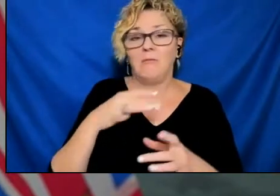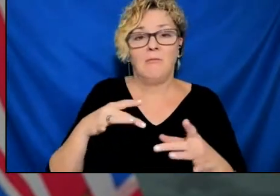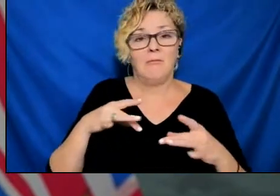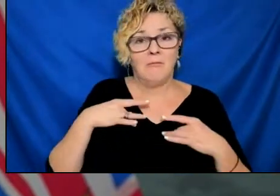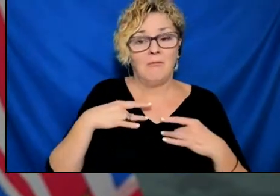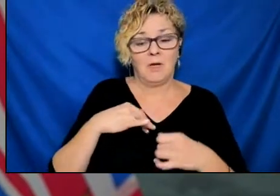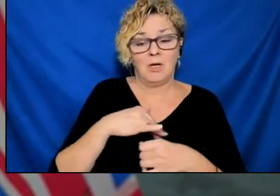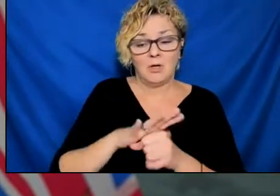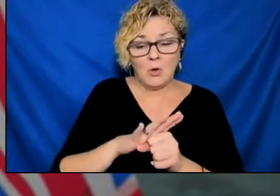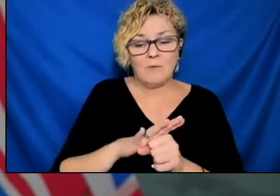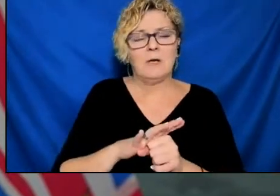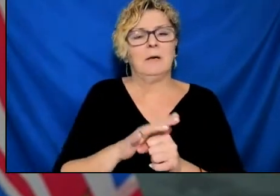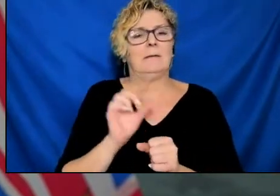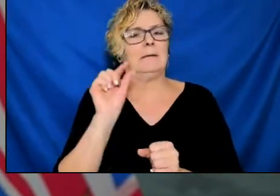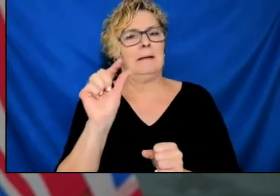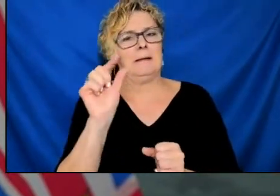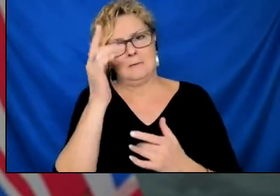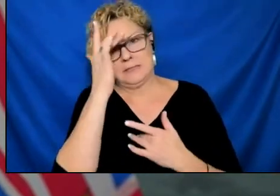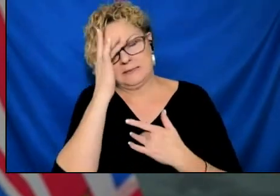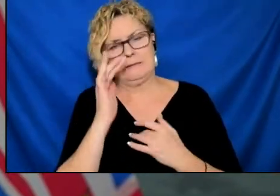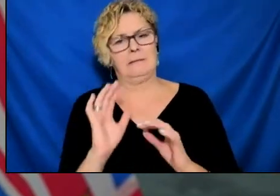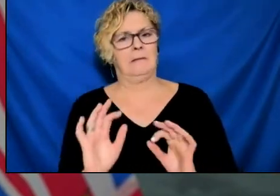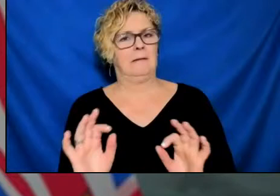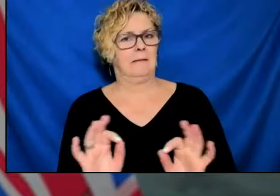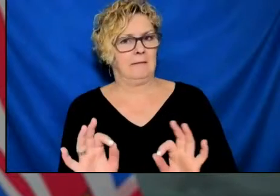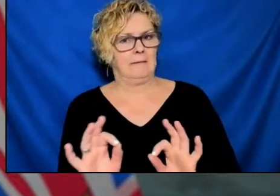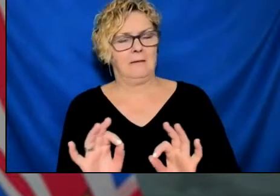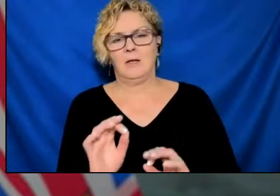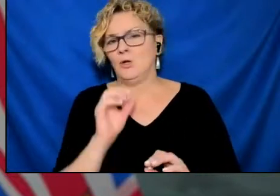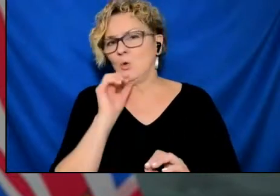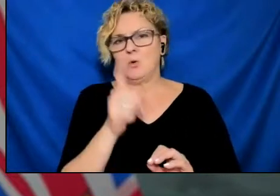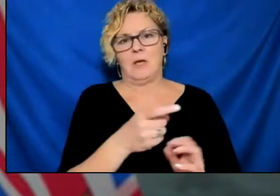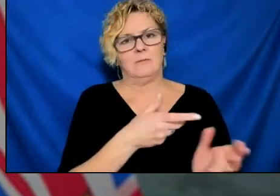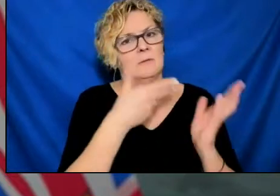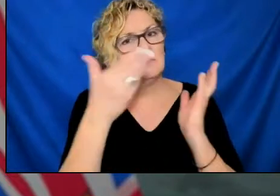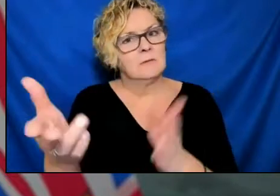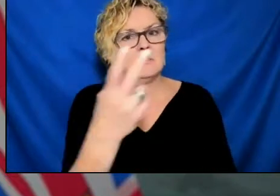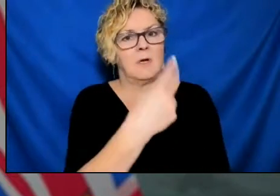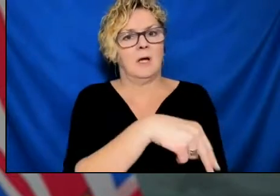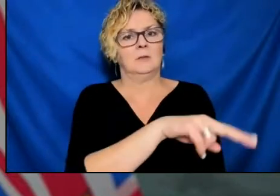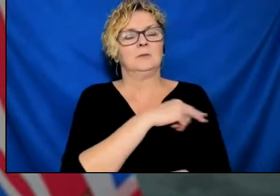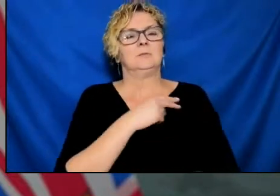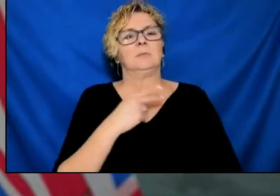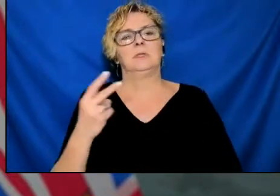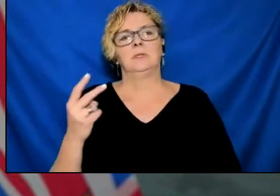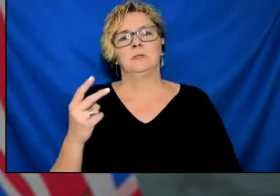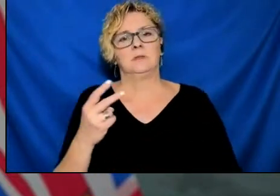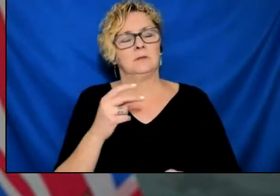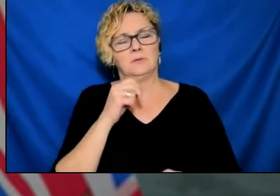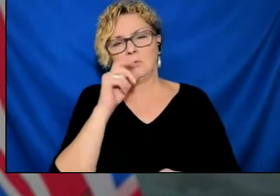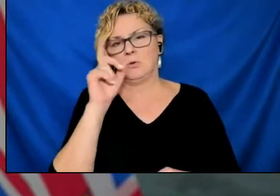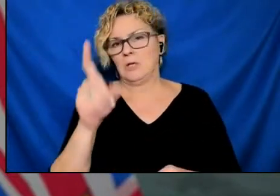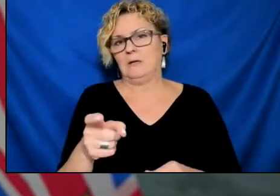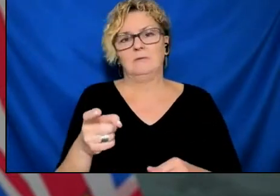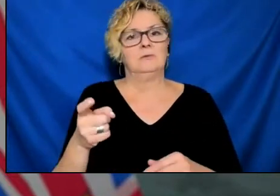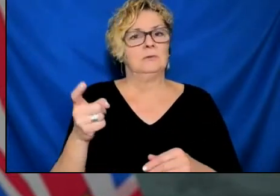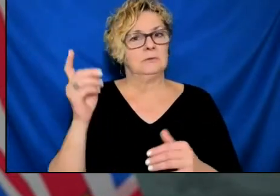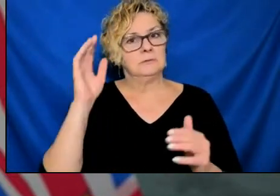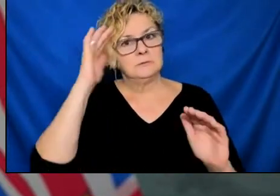There are a number of people asking for it. There's a number of, like with all of us, have been complacent